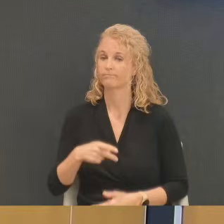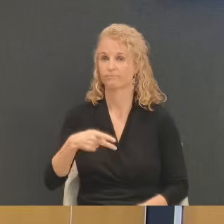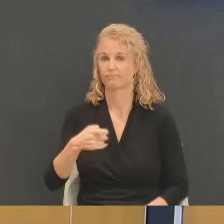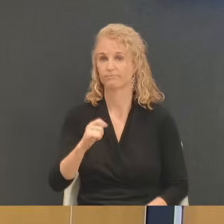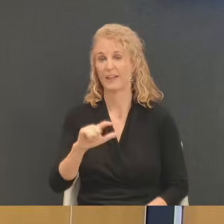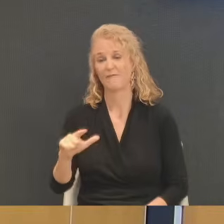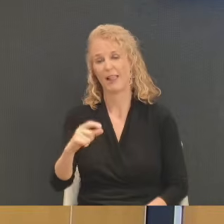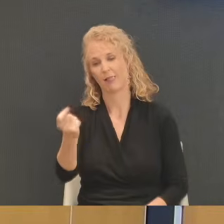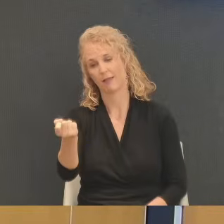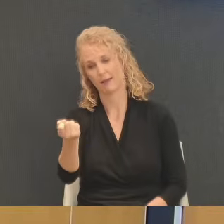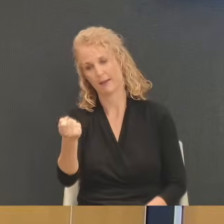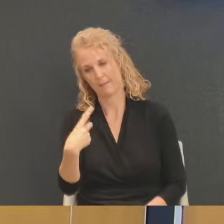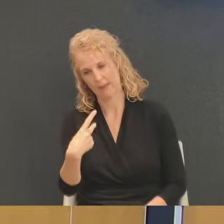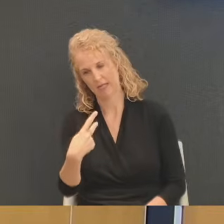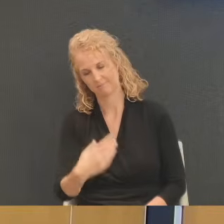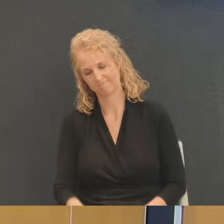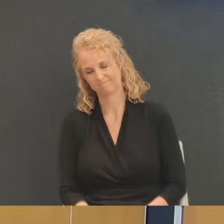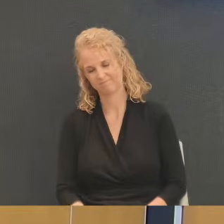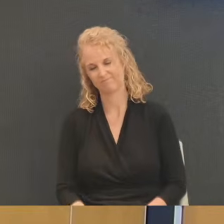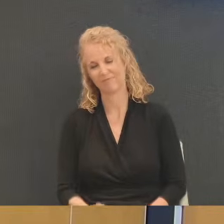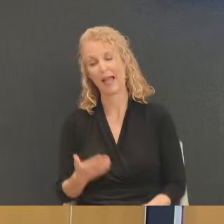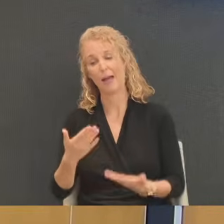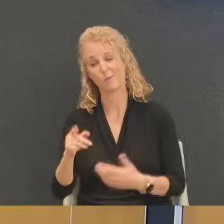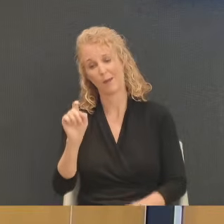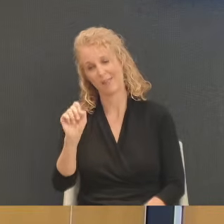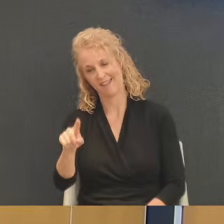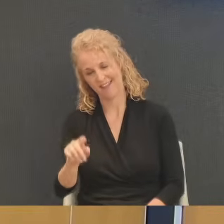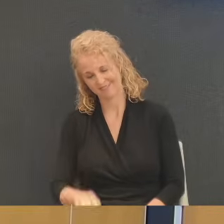if you want to come back up, I'll probably ask you to come back up in a minute anyway. But yeah,